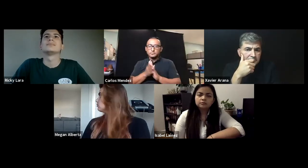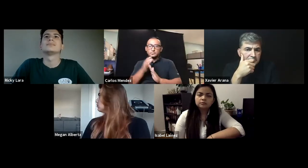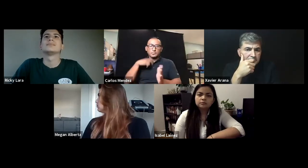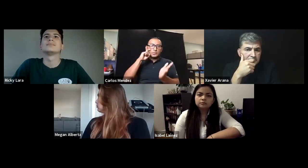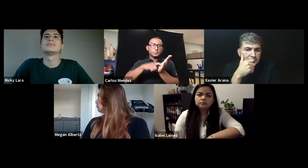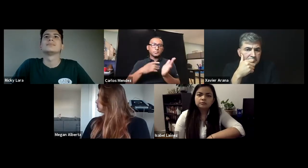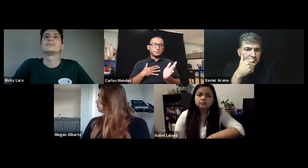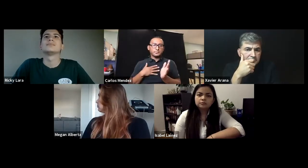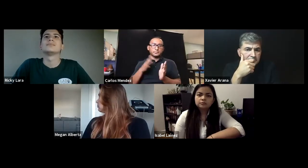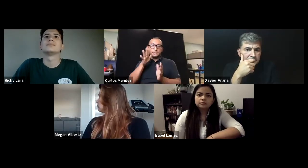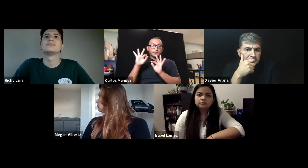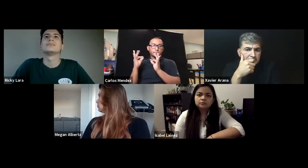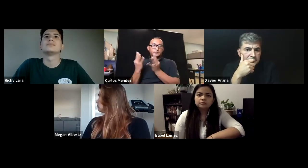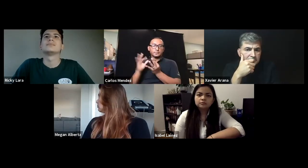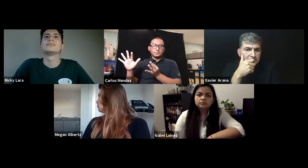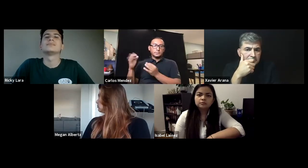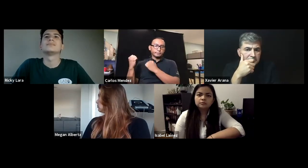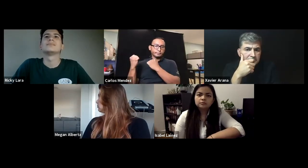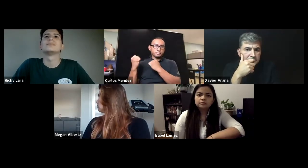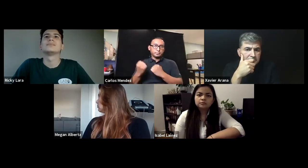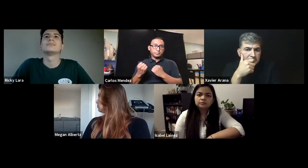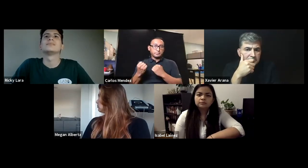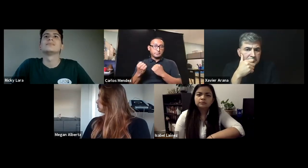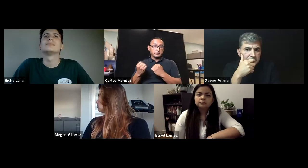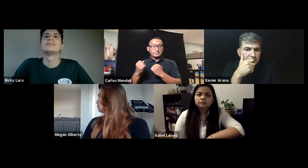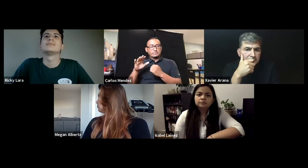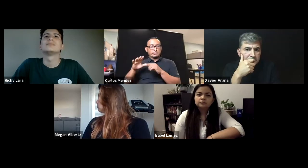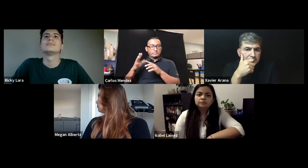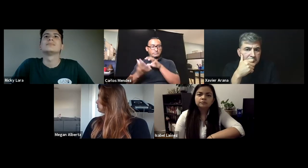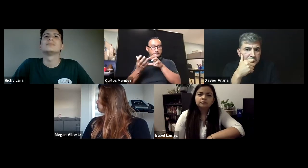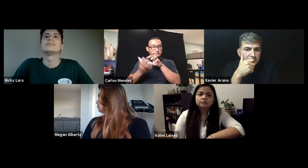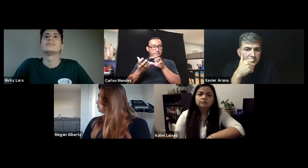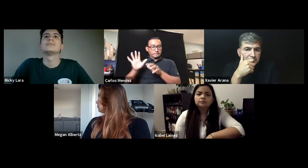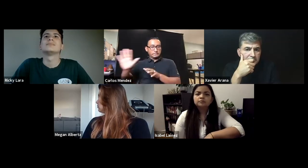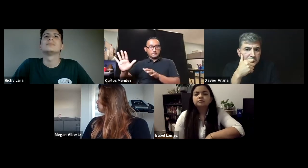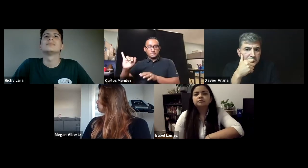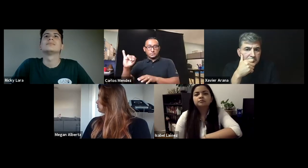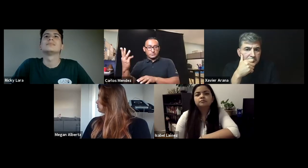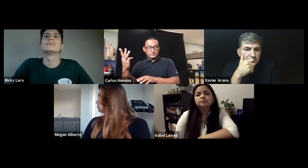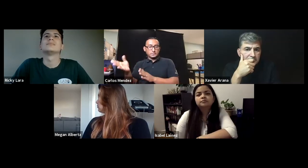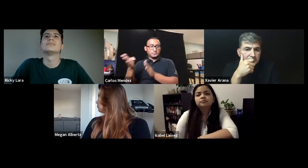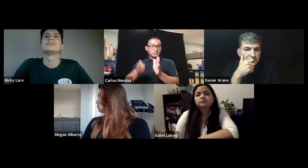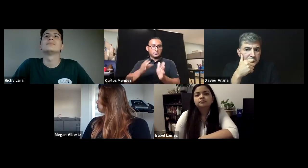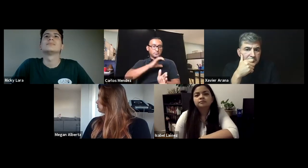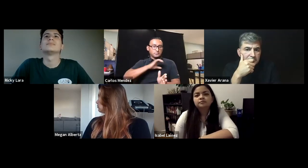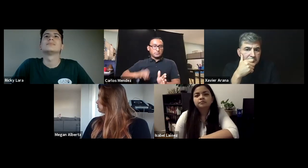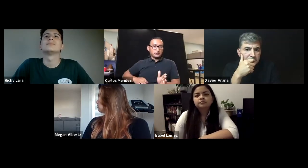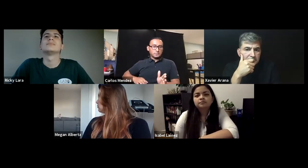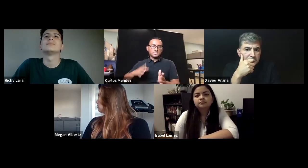just all sorts of different religions. Um, my family is kind of a mix.